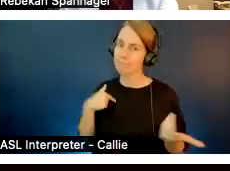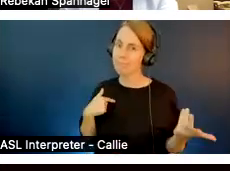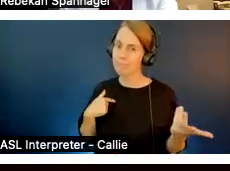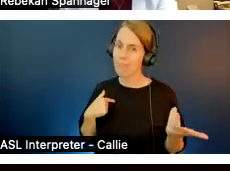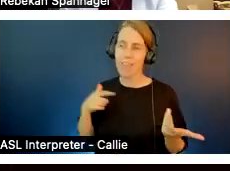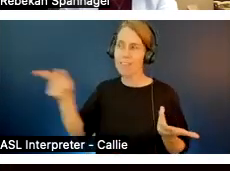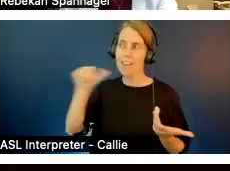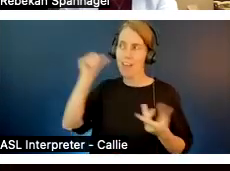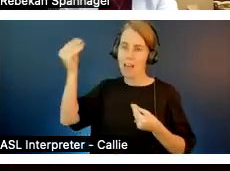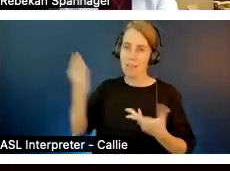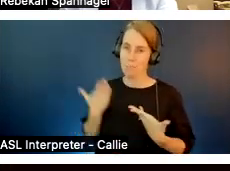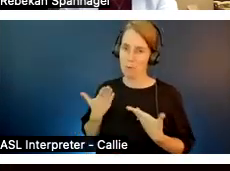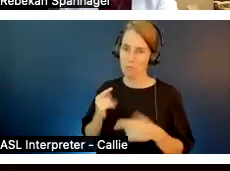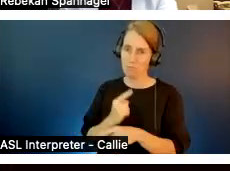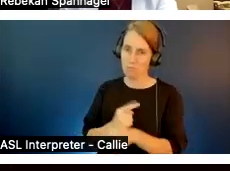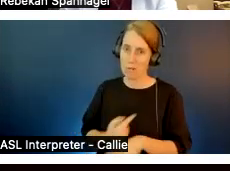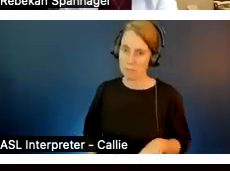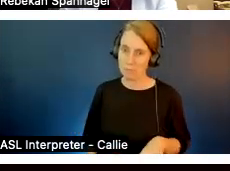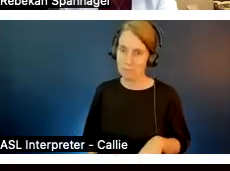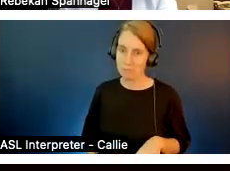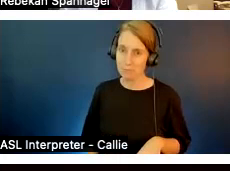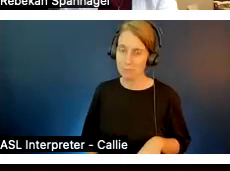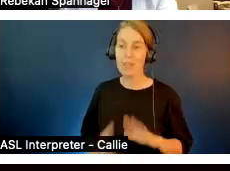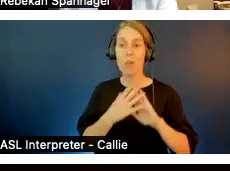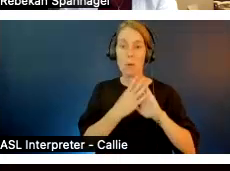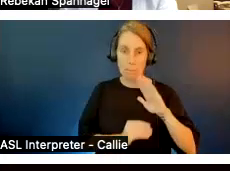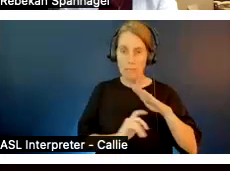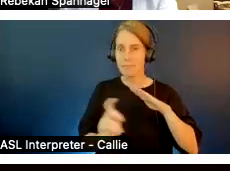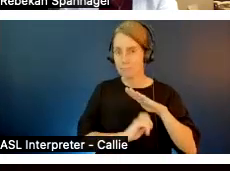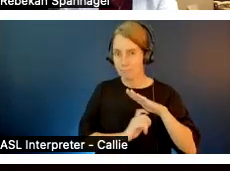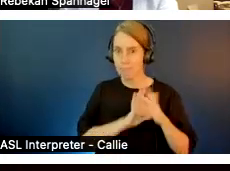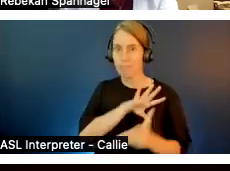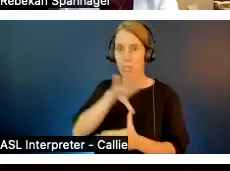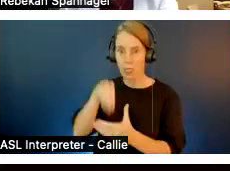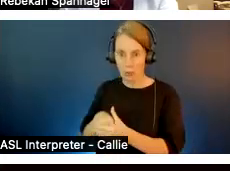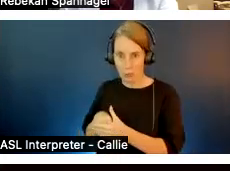notice and then provide whatever notice that you received so that the hearing officer can get that